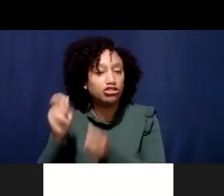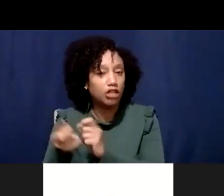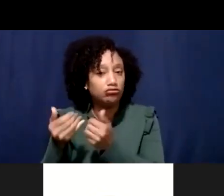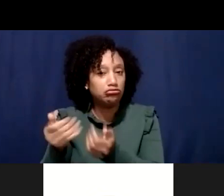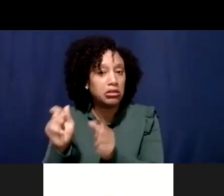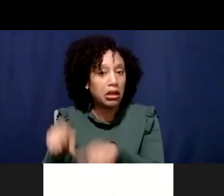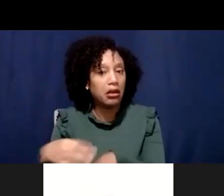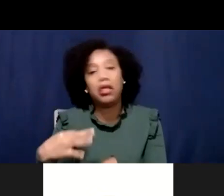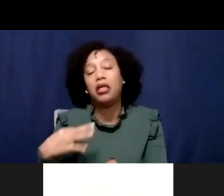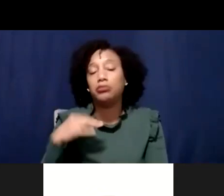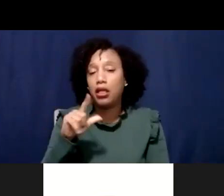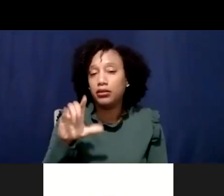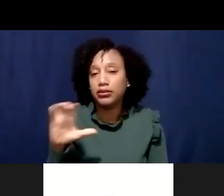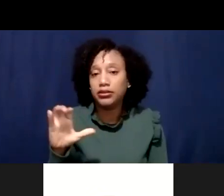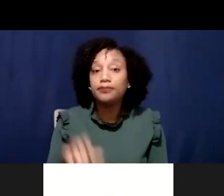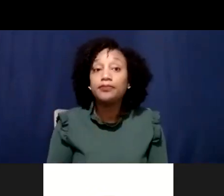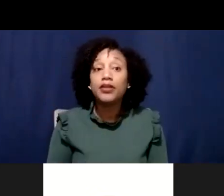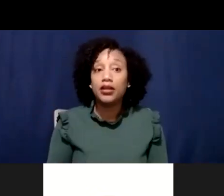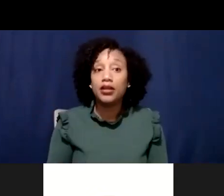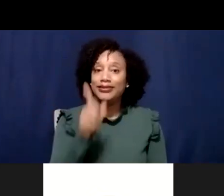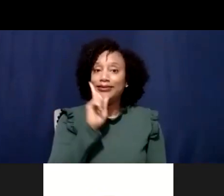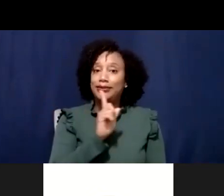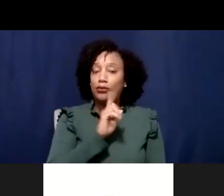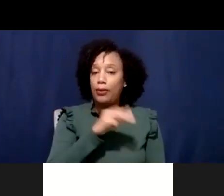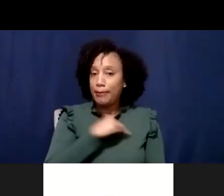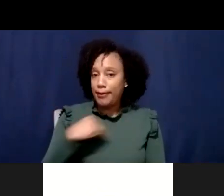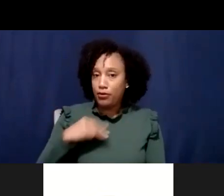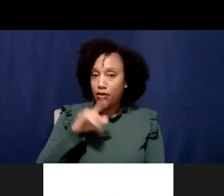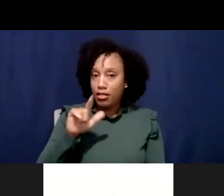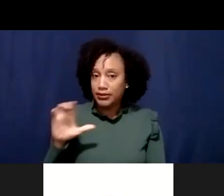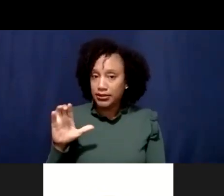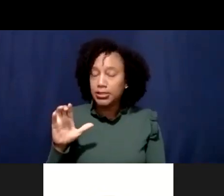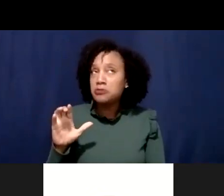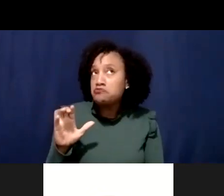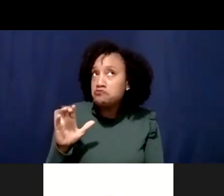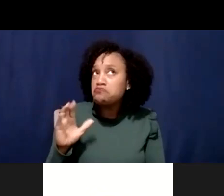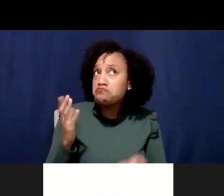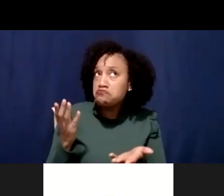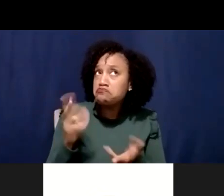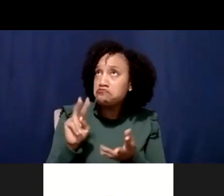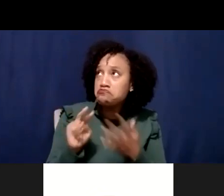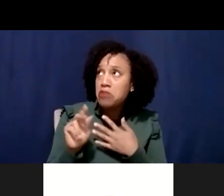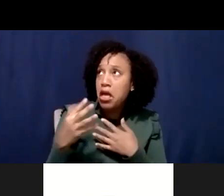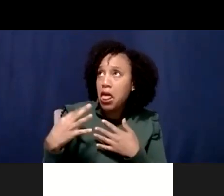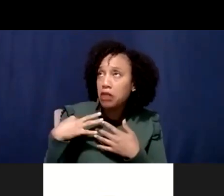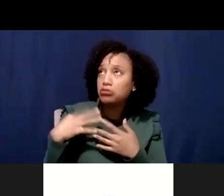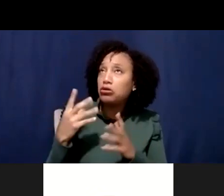So if it is a single-member LLC, I can foresee that being eligible but we will just circle back with you and make sure